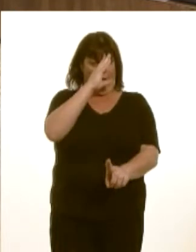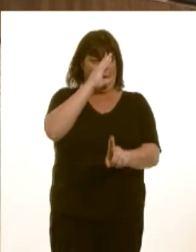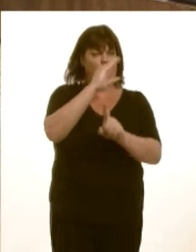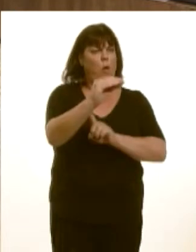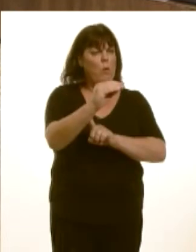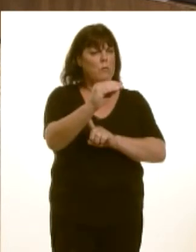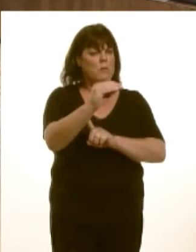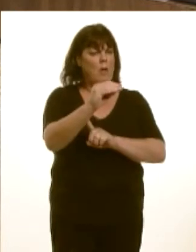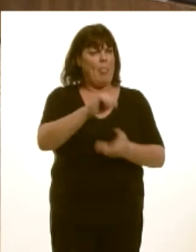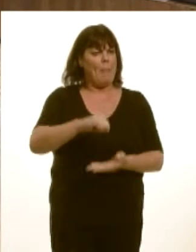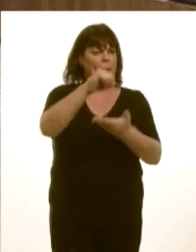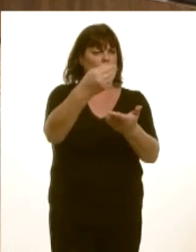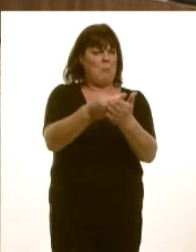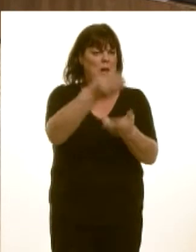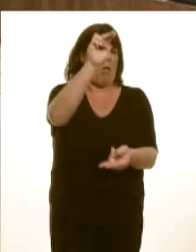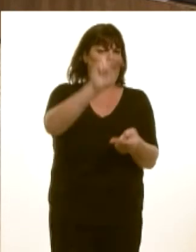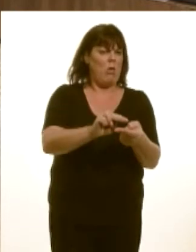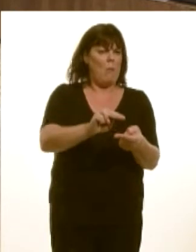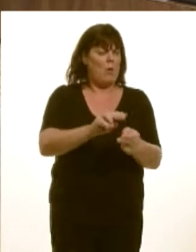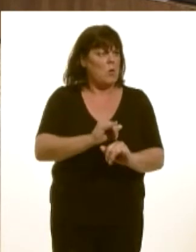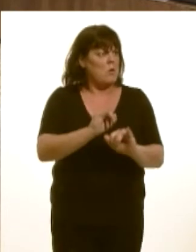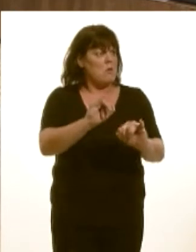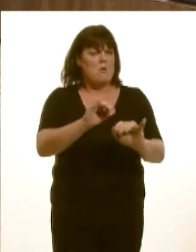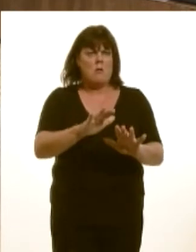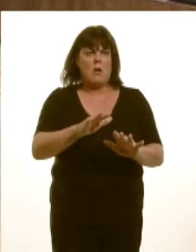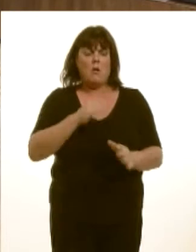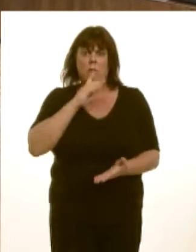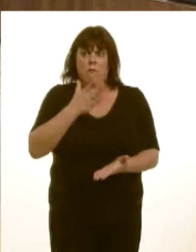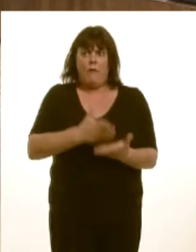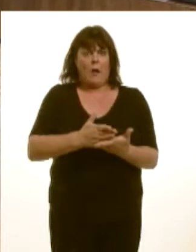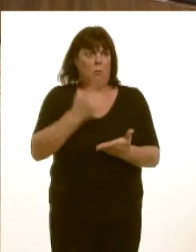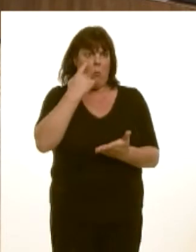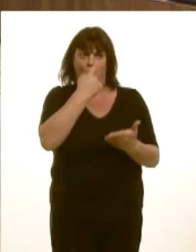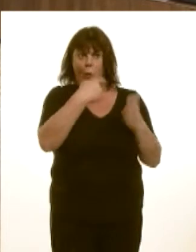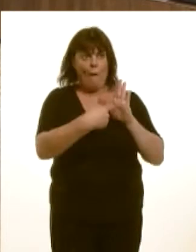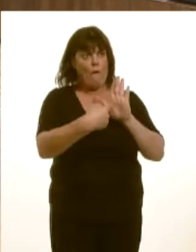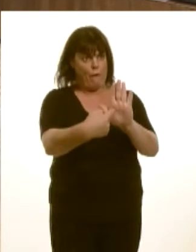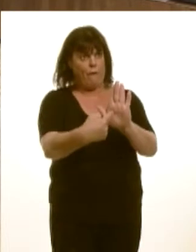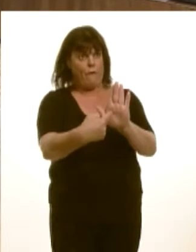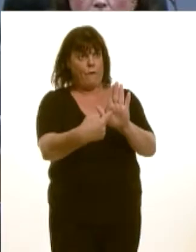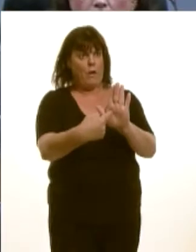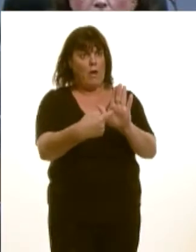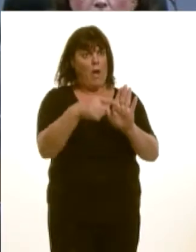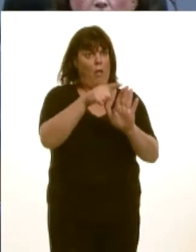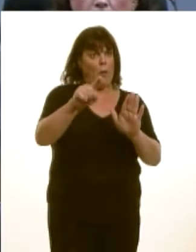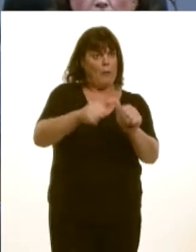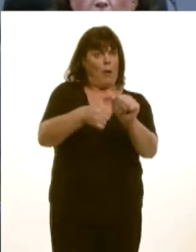on the apprenticeship programme here in Wales? It is a fact. It is there: those are the contracts that the providers are dealing with. Why such a shambles?